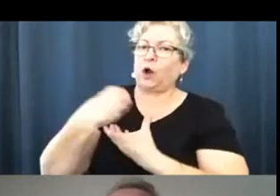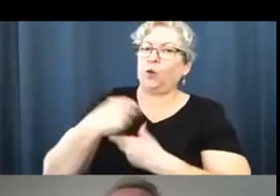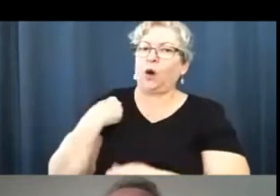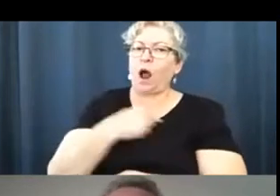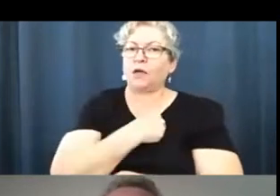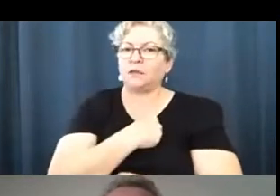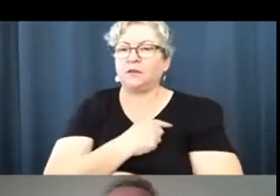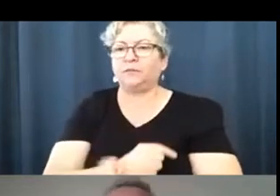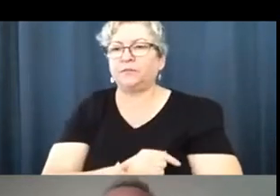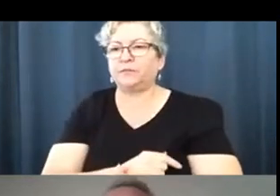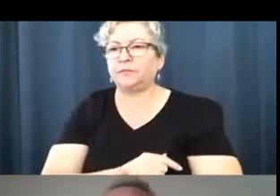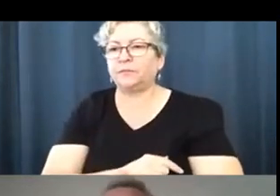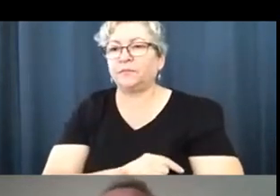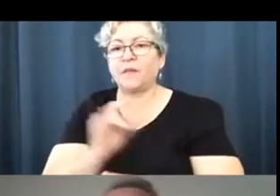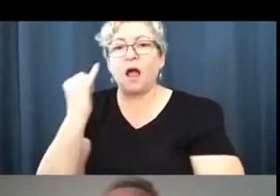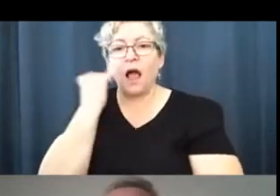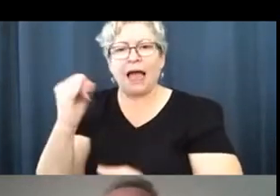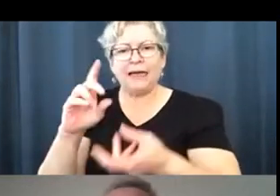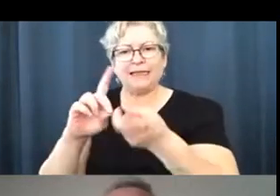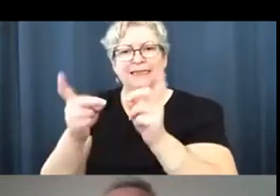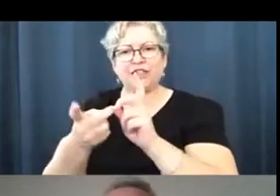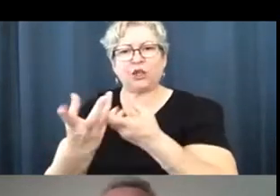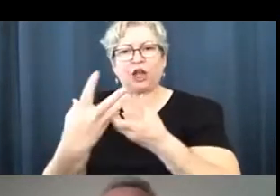And this idea of digital inclusion is how we remedy that.